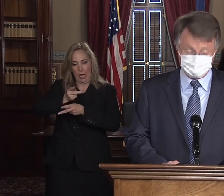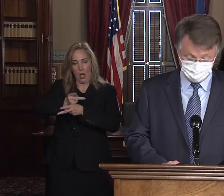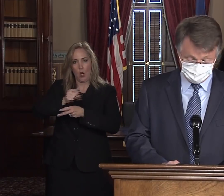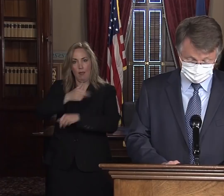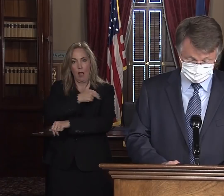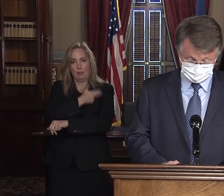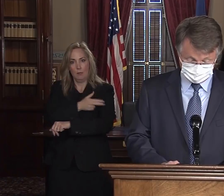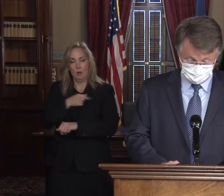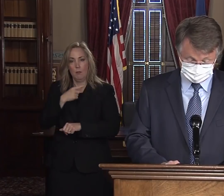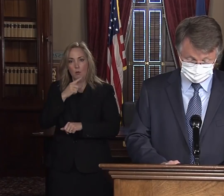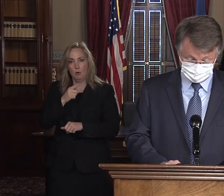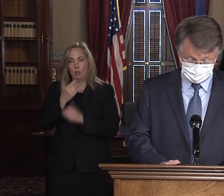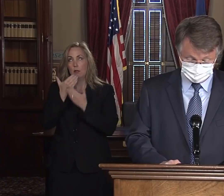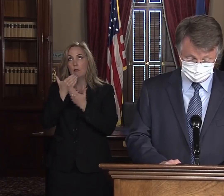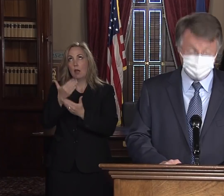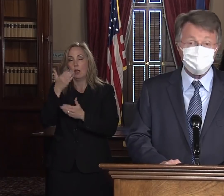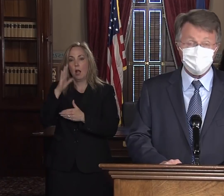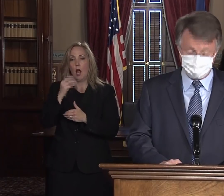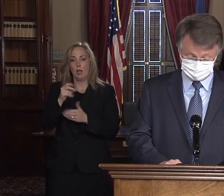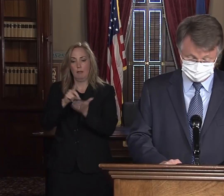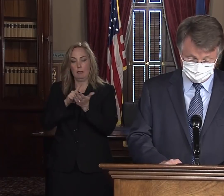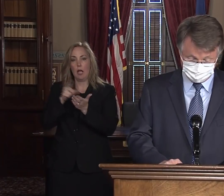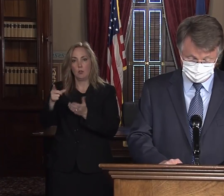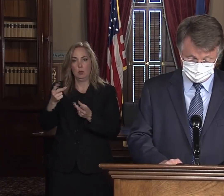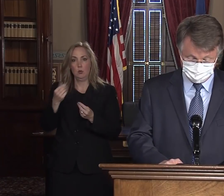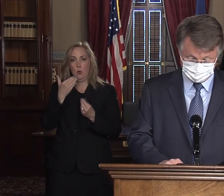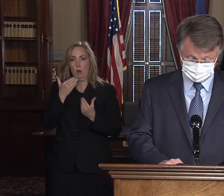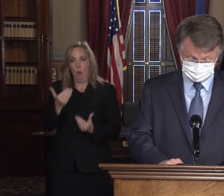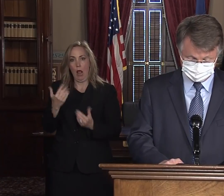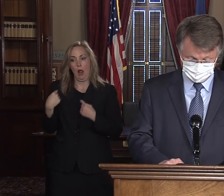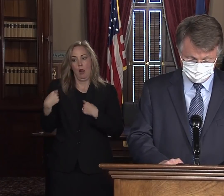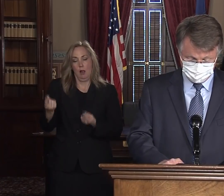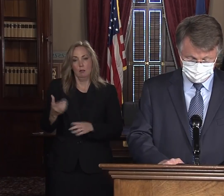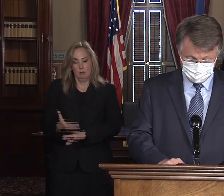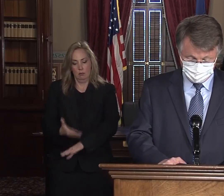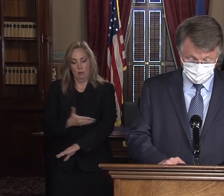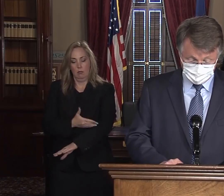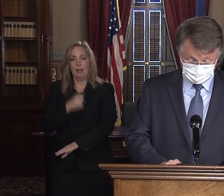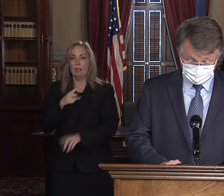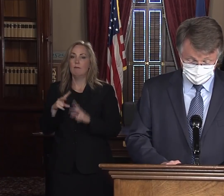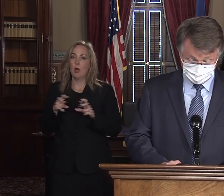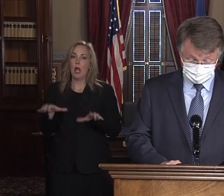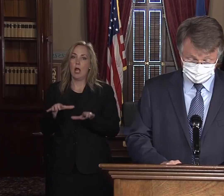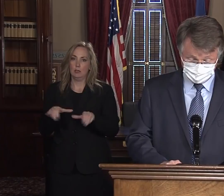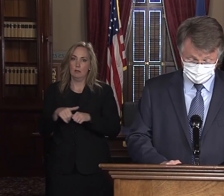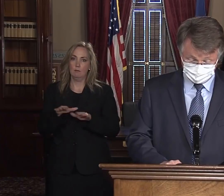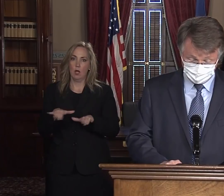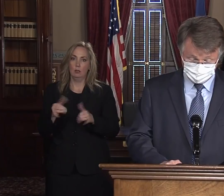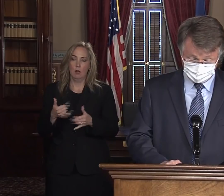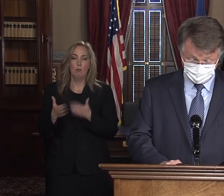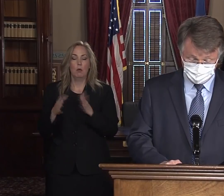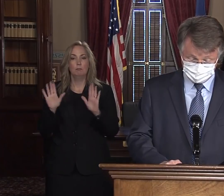OUR YOUNGEST GRANDSON WAS ADMITTED INTO INTENSIVE CARE WITH THE CORONAVIRUS. WE ARE GRATEFUL TO GOD AND THE DOCTORS THAT HE IS DOING WELL